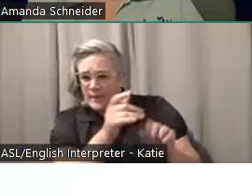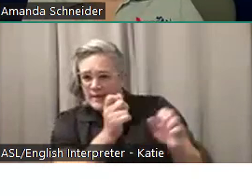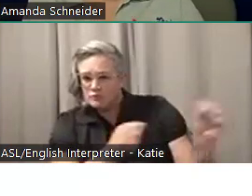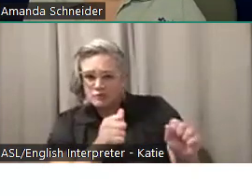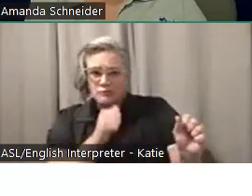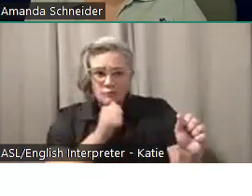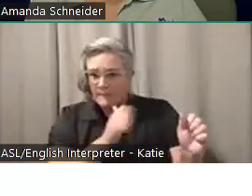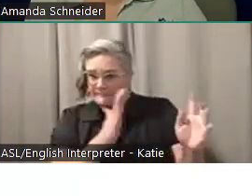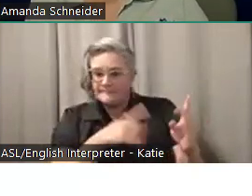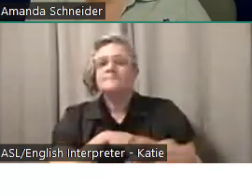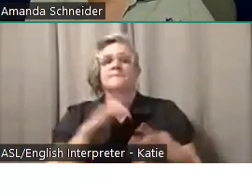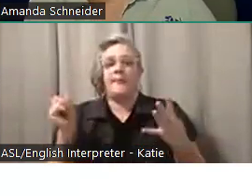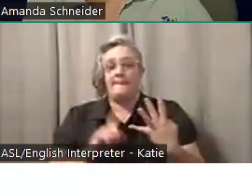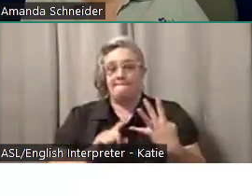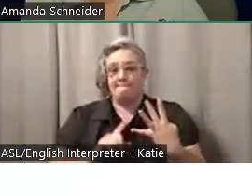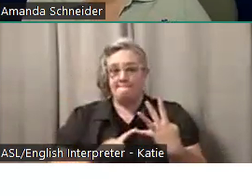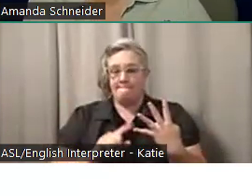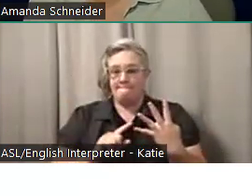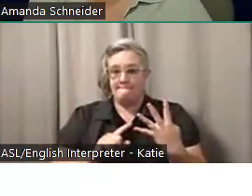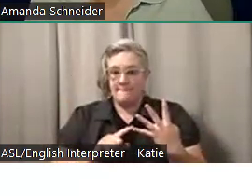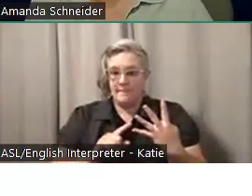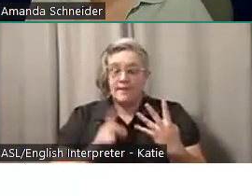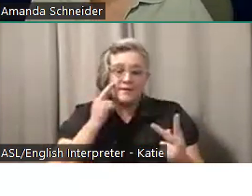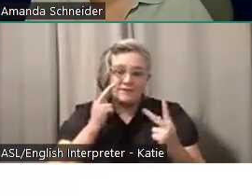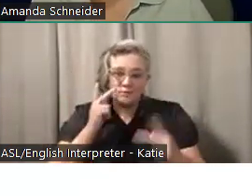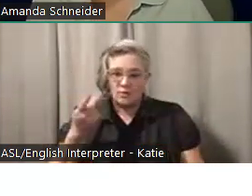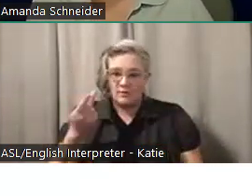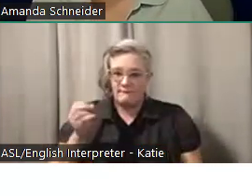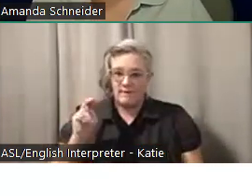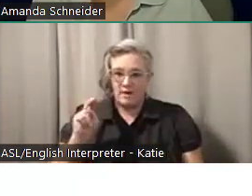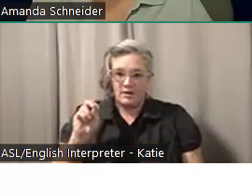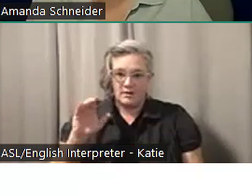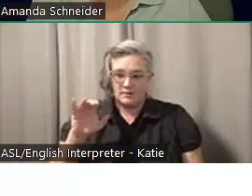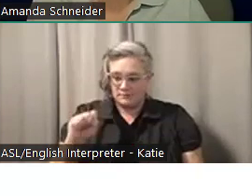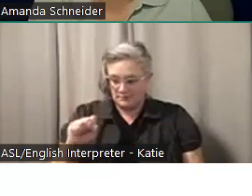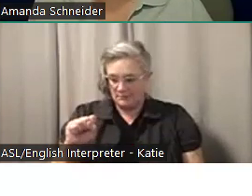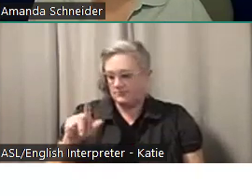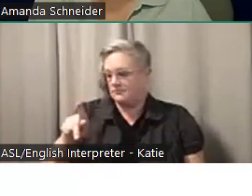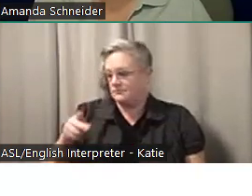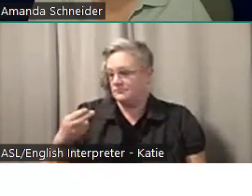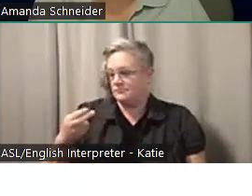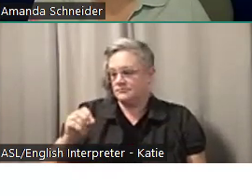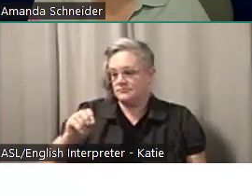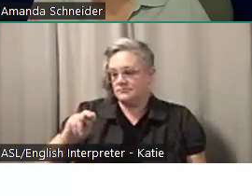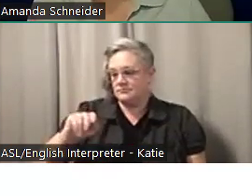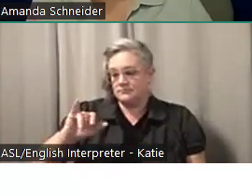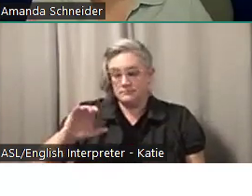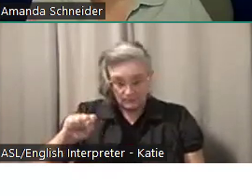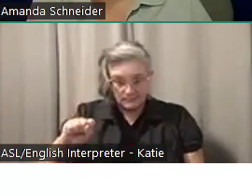And then the second one… is Visual Phonics. So again, that's another system of gestures